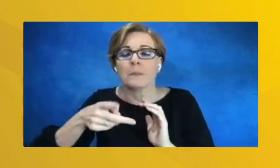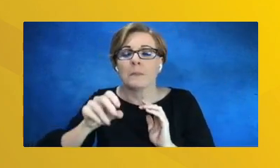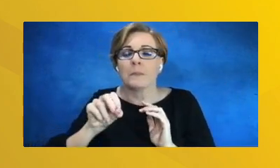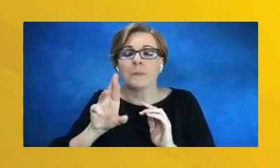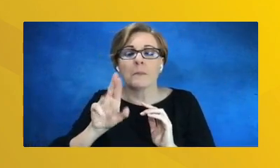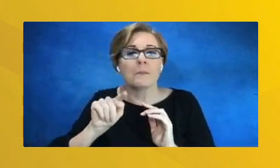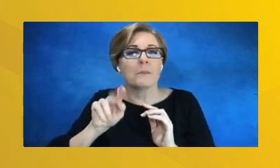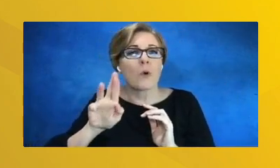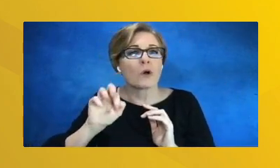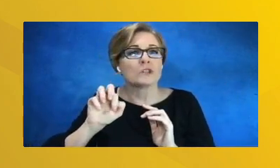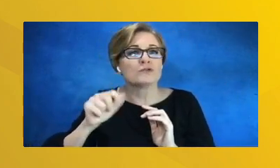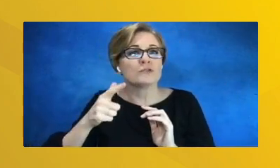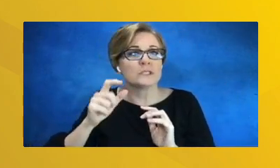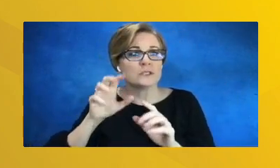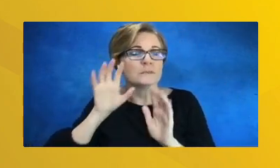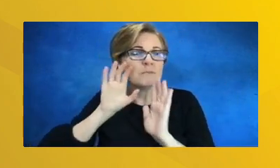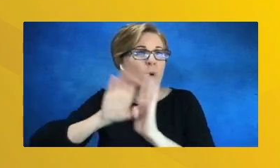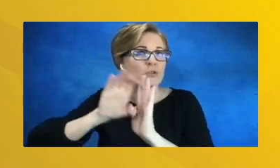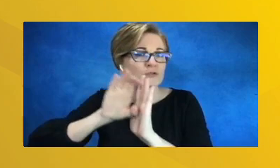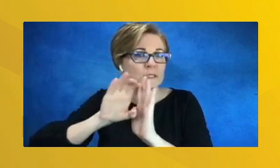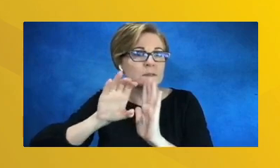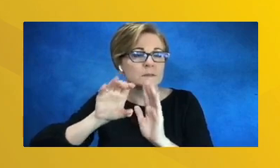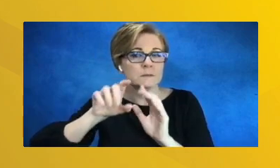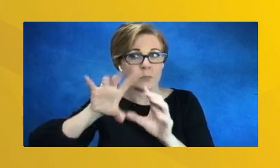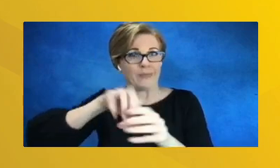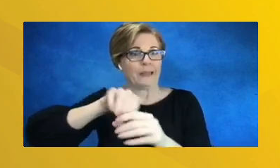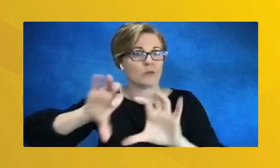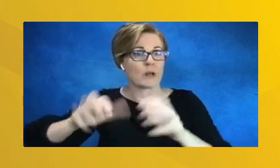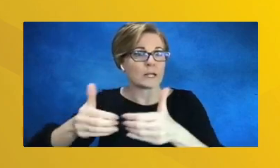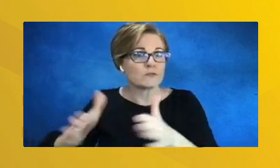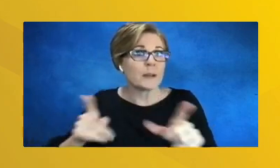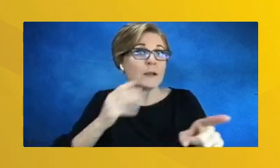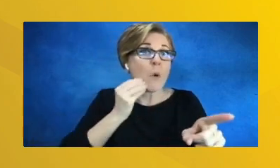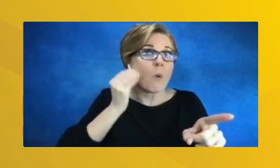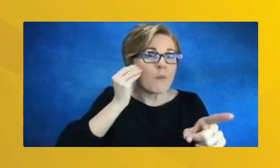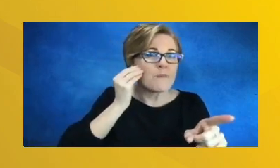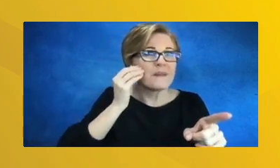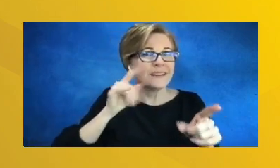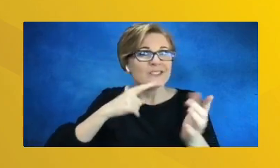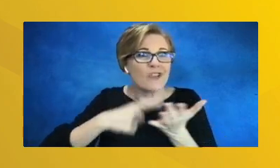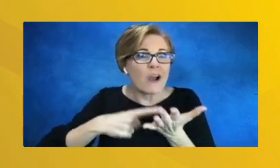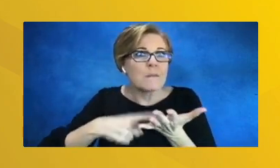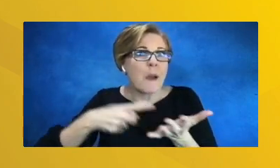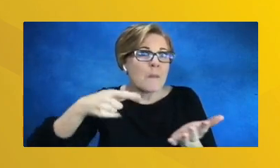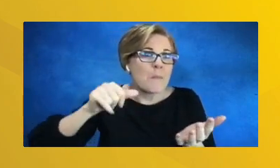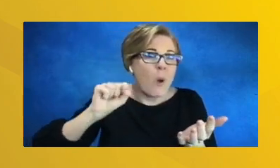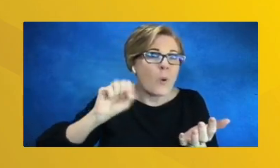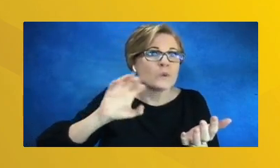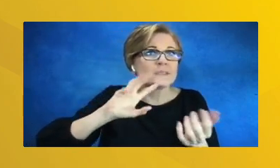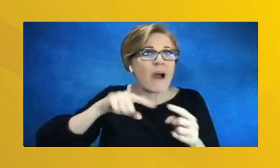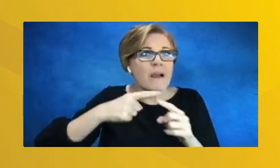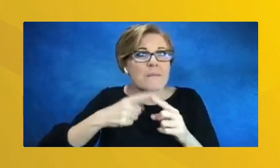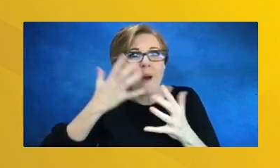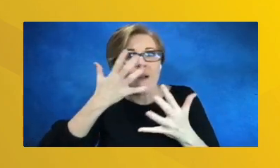It's really simple and it's accessible and it's easy to understand and get your kids